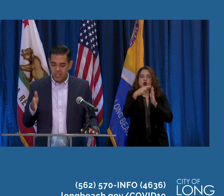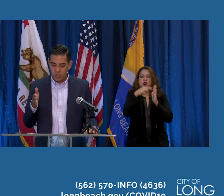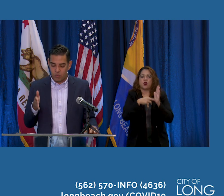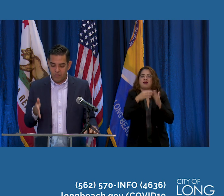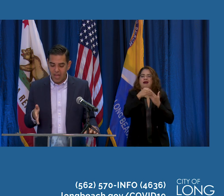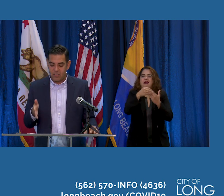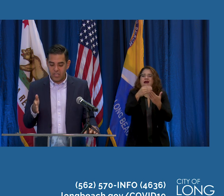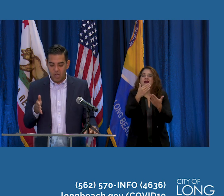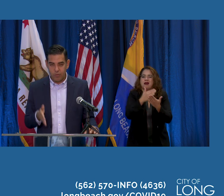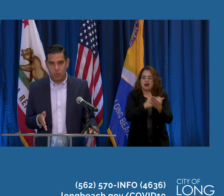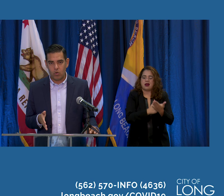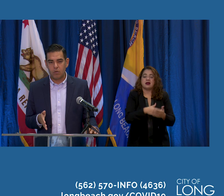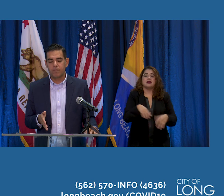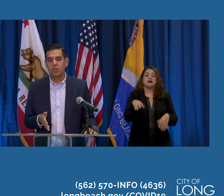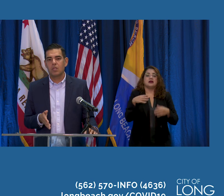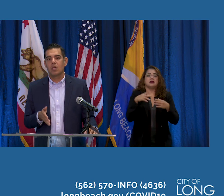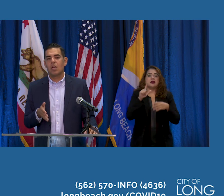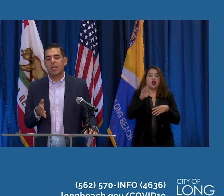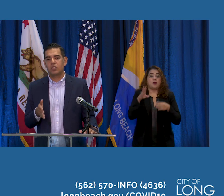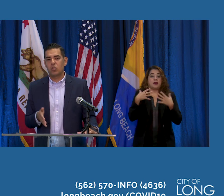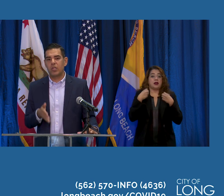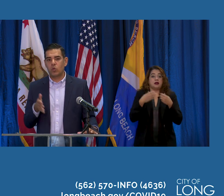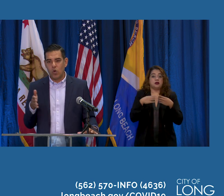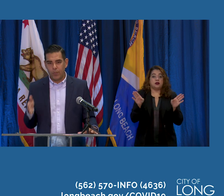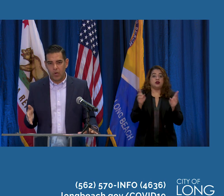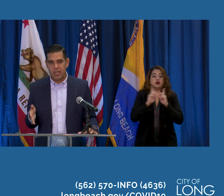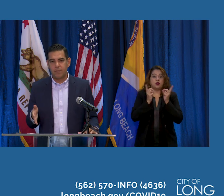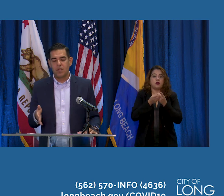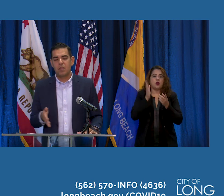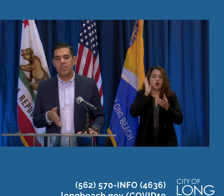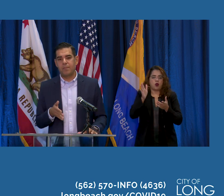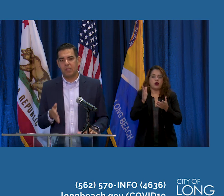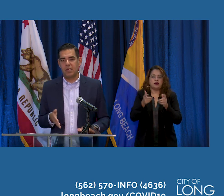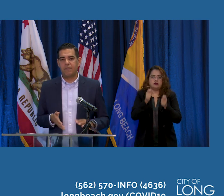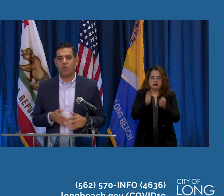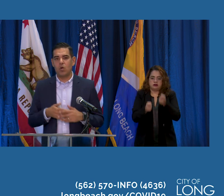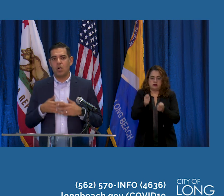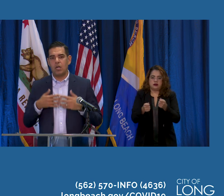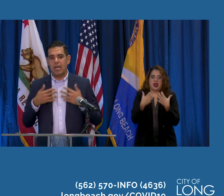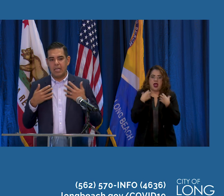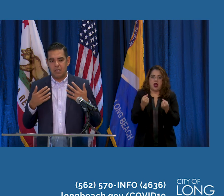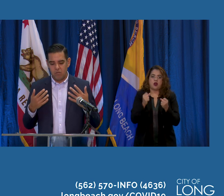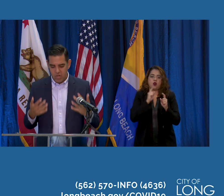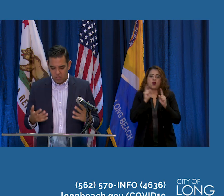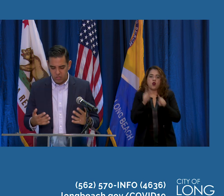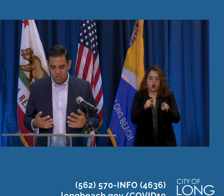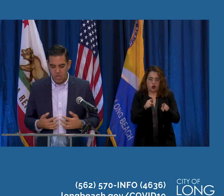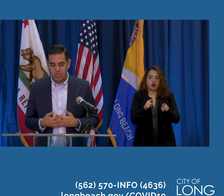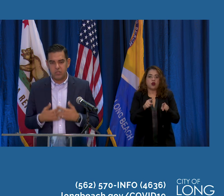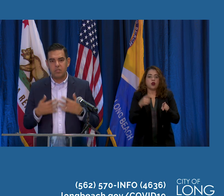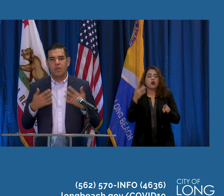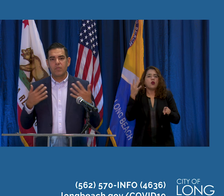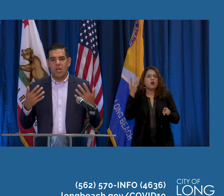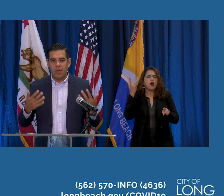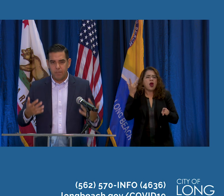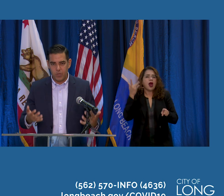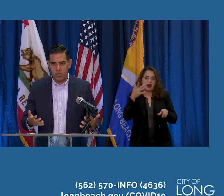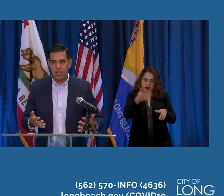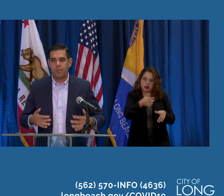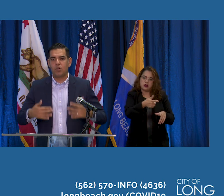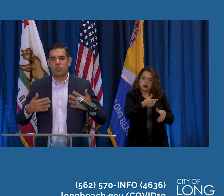its revised health order to incorporate the ability for nail salons, beauty, personal